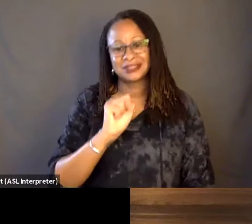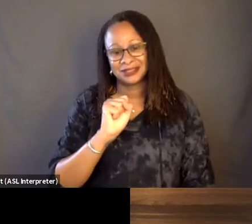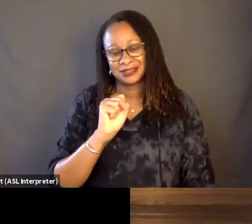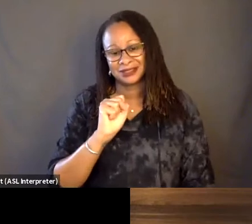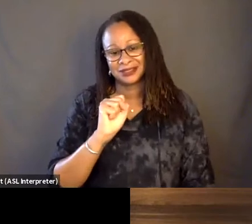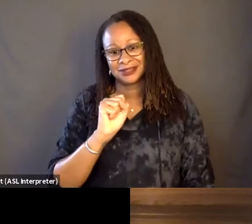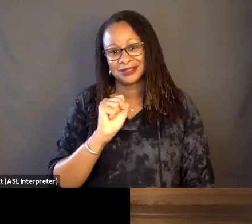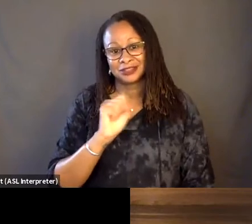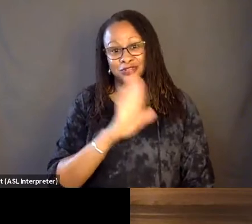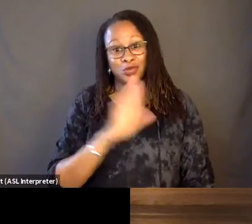You are the first person hearing this.